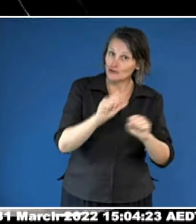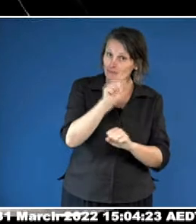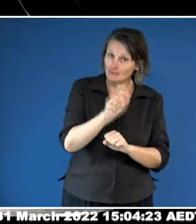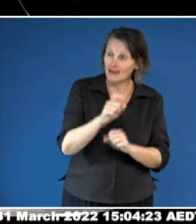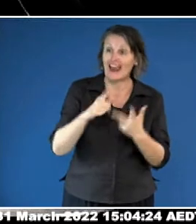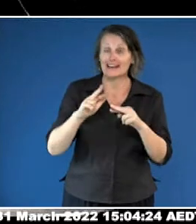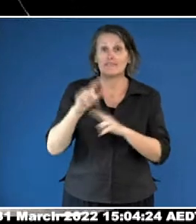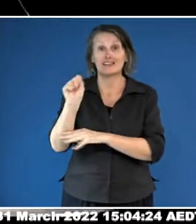Okay. MS HARMAN: Exactly.